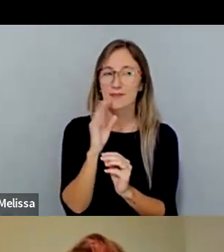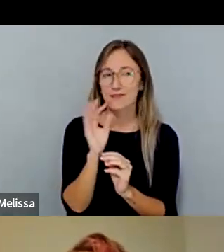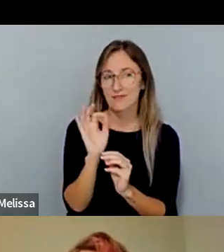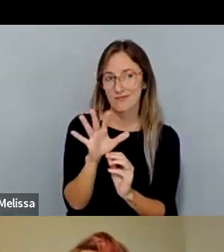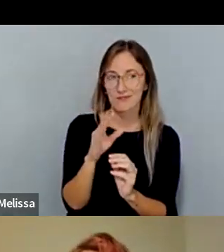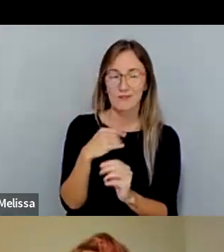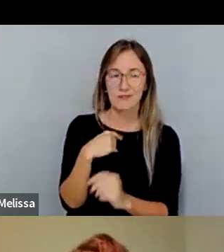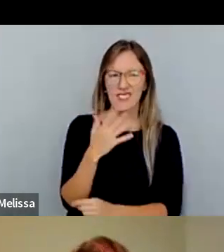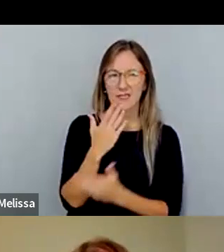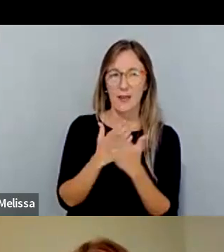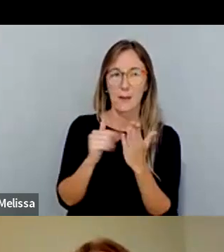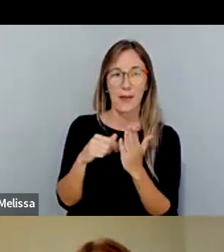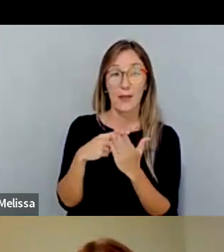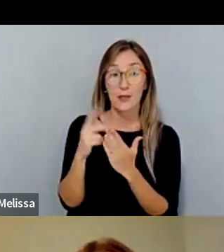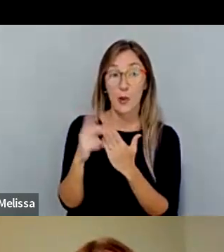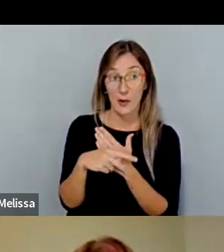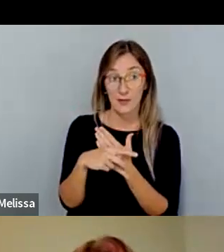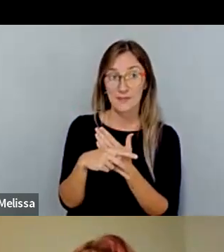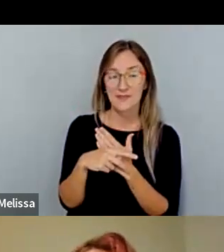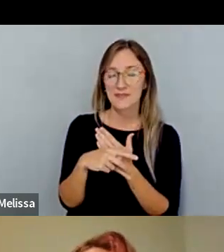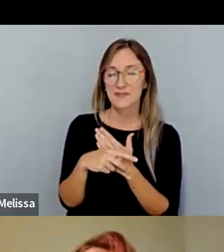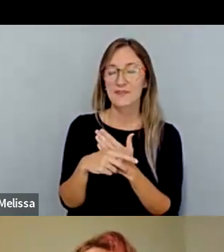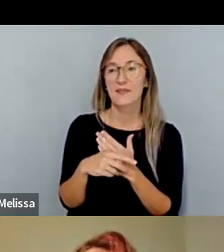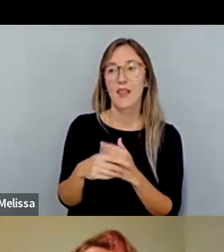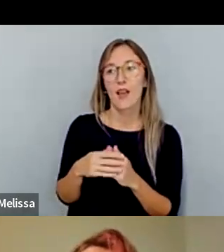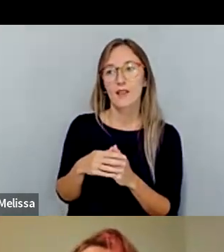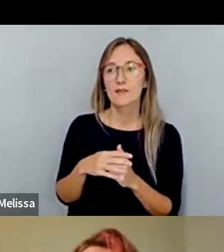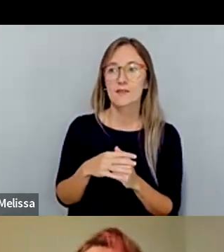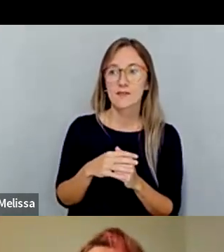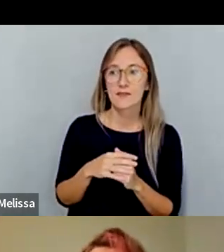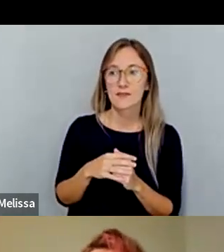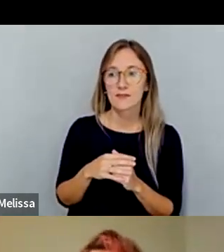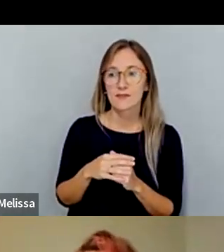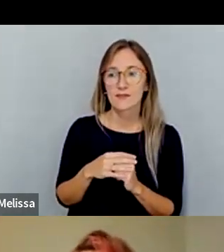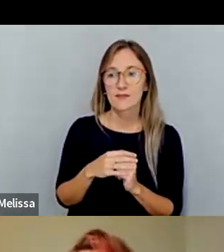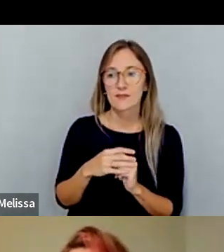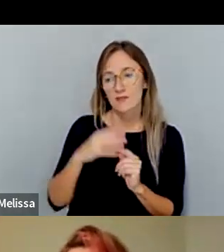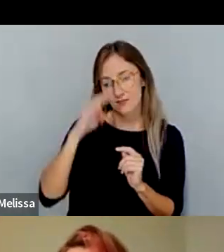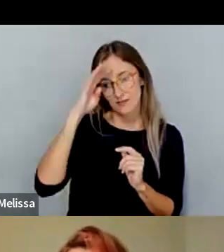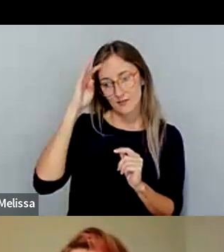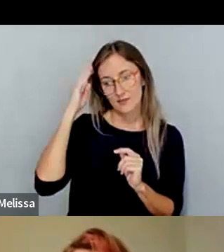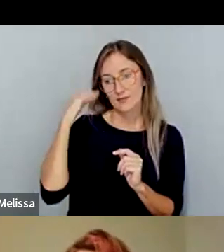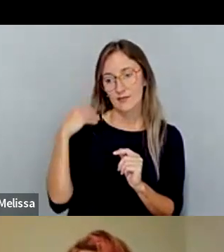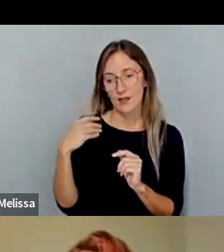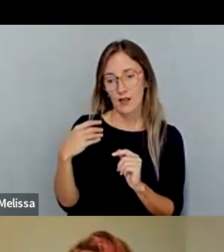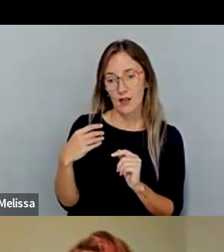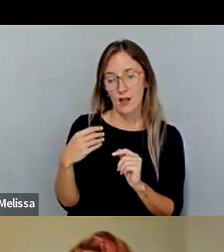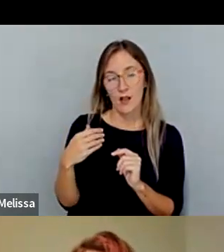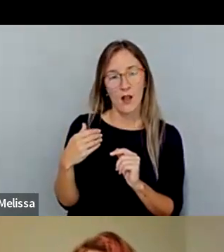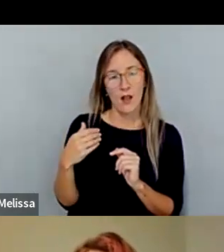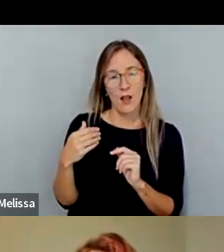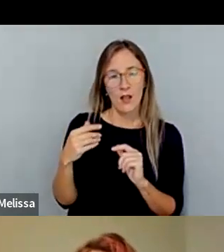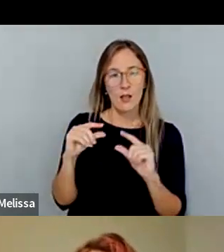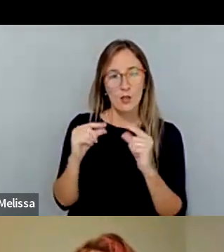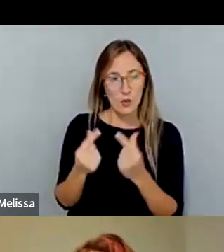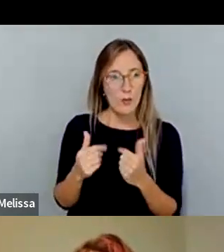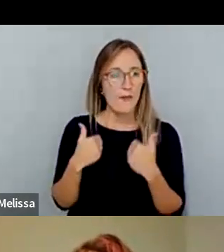While people are thinking, I want